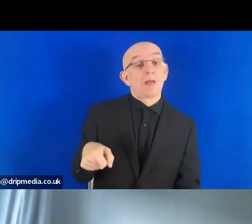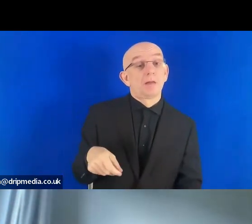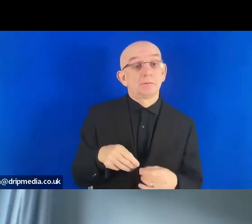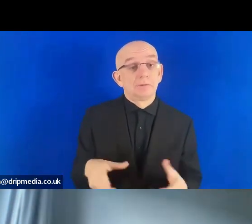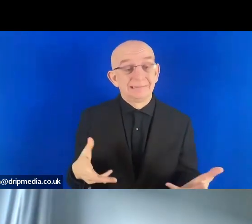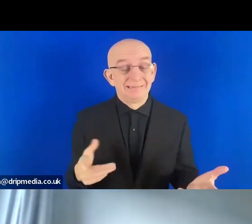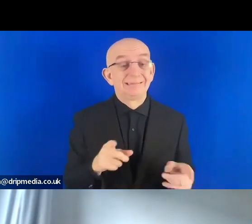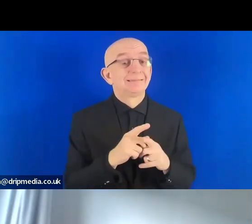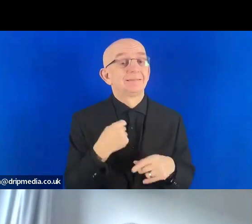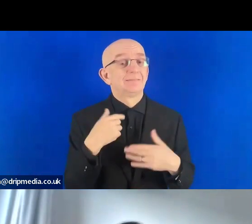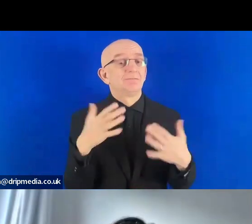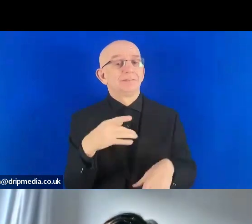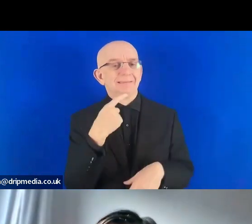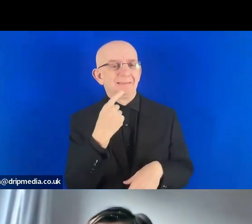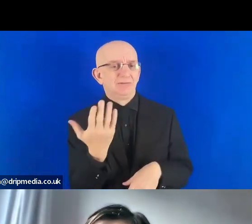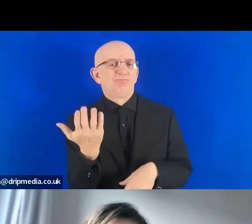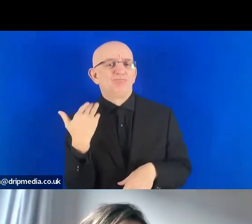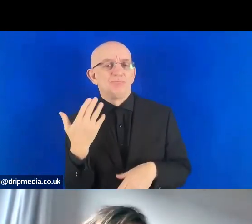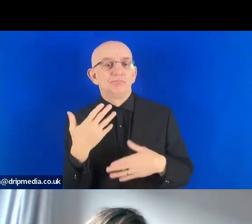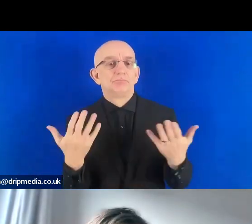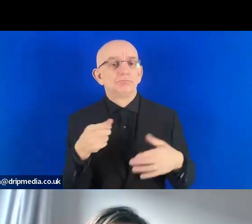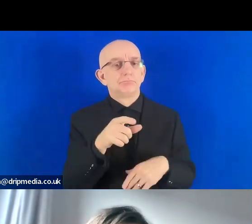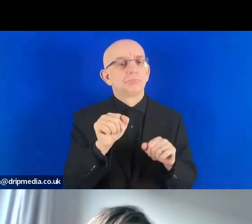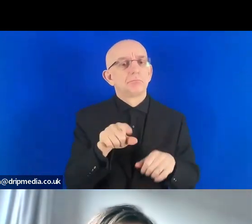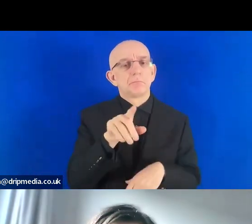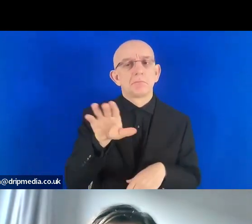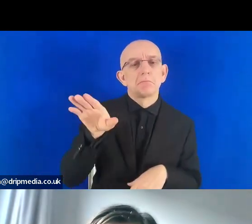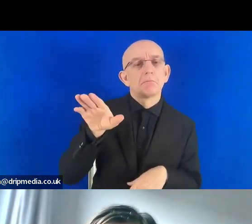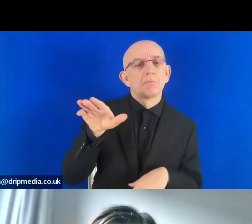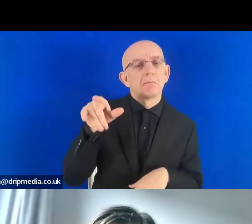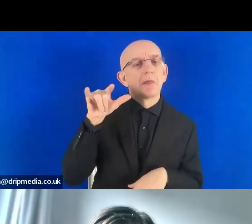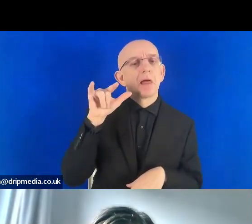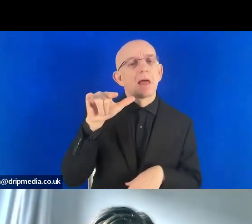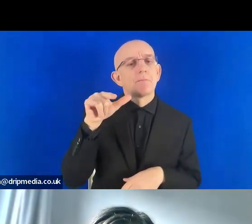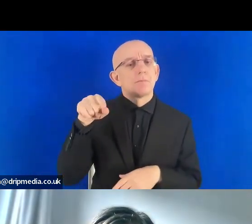There is a lost luggage place in Bangkok airport, but also our host, TCB,